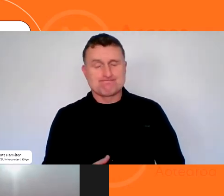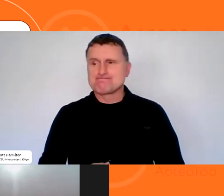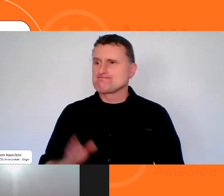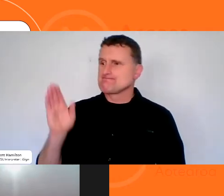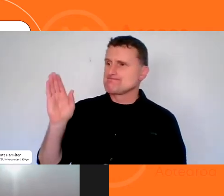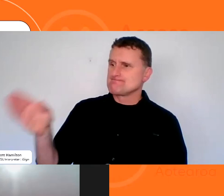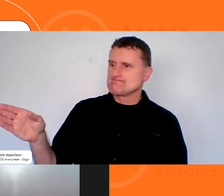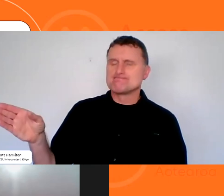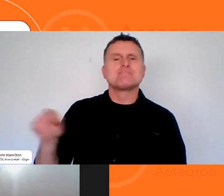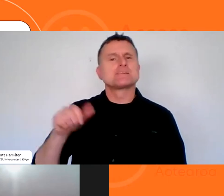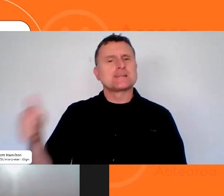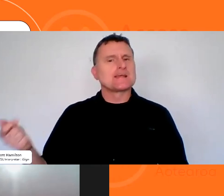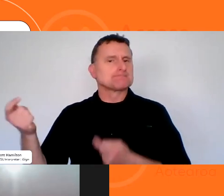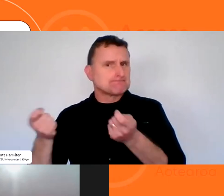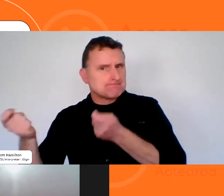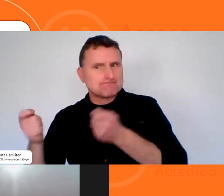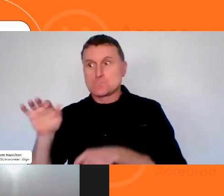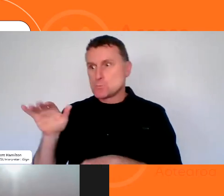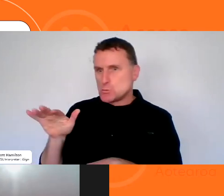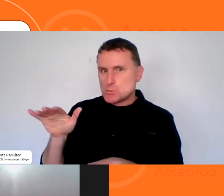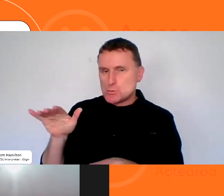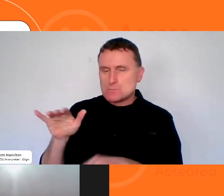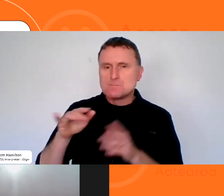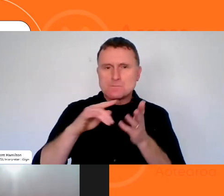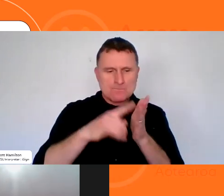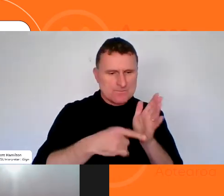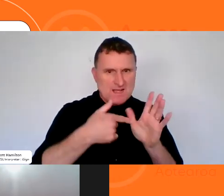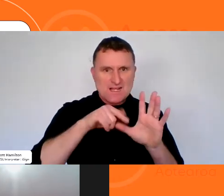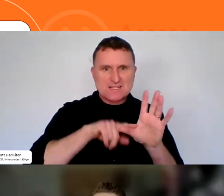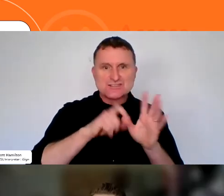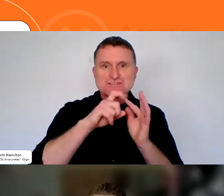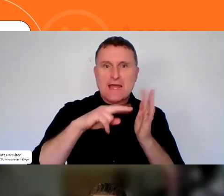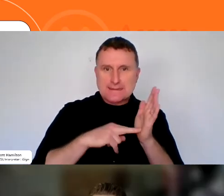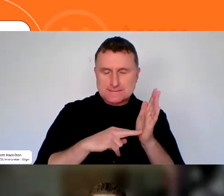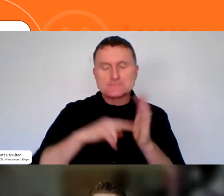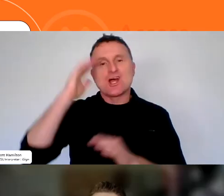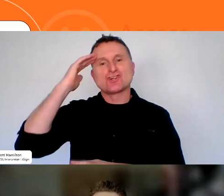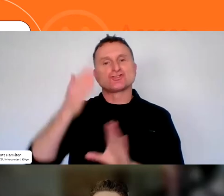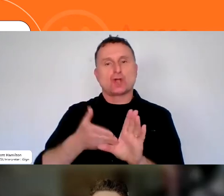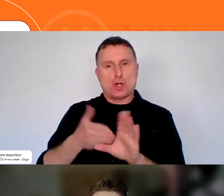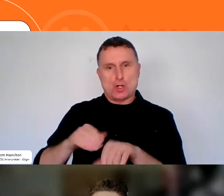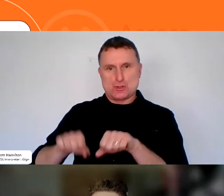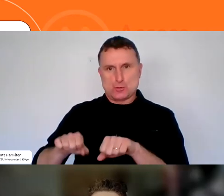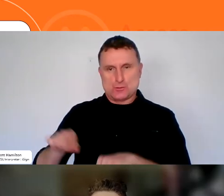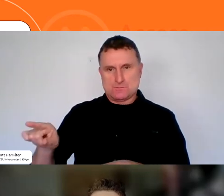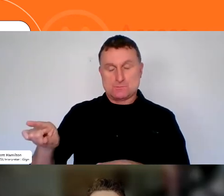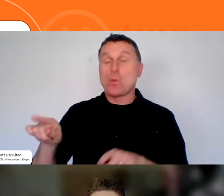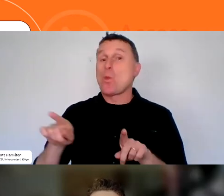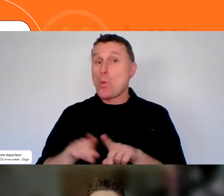is Jaden who is a psychology student and a dedicated para athlete. He